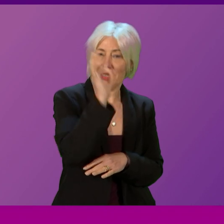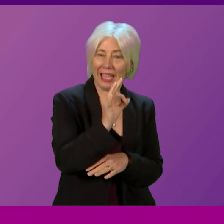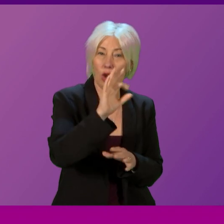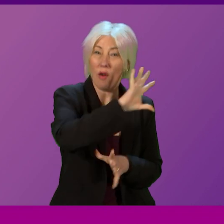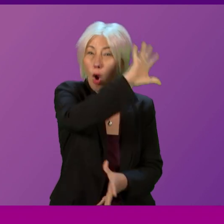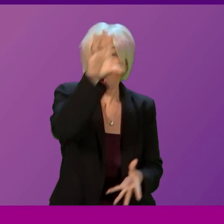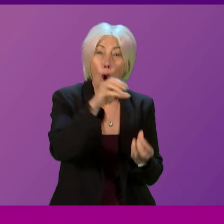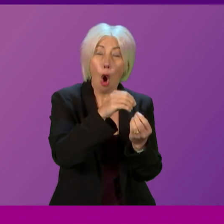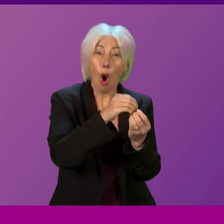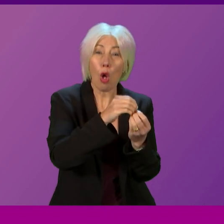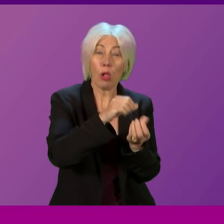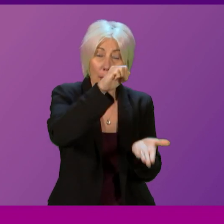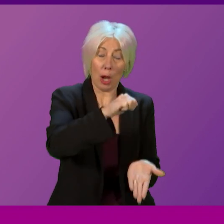front-line health budget.